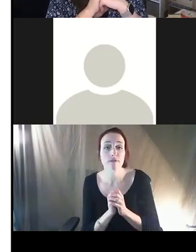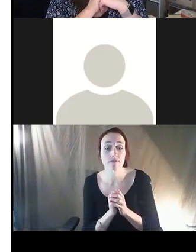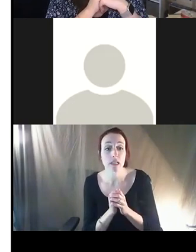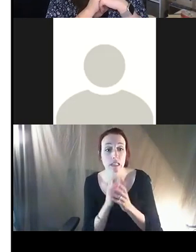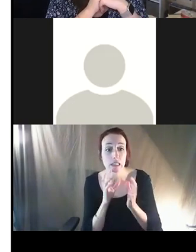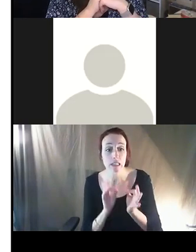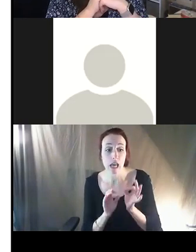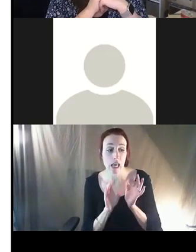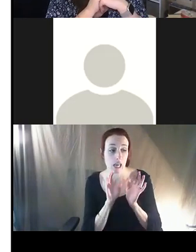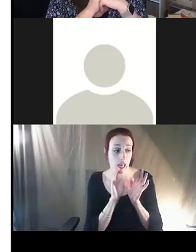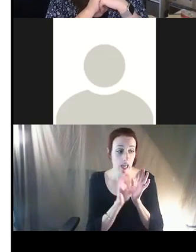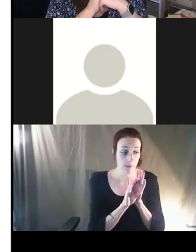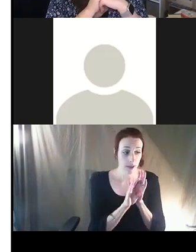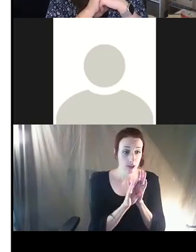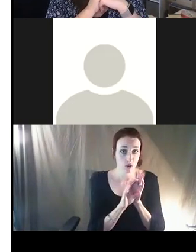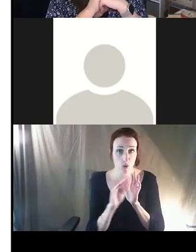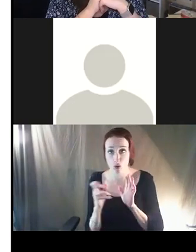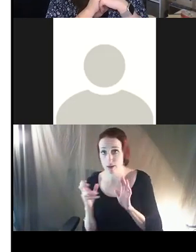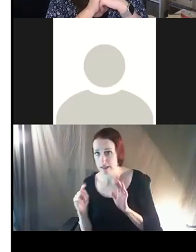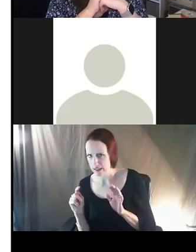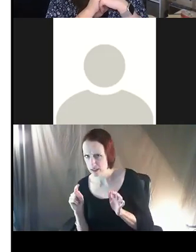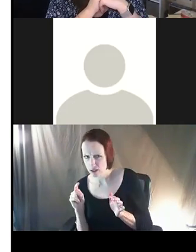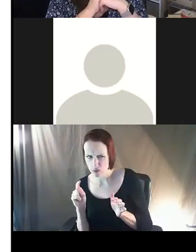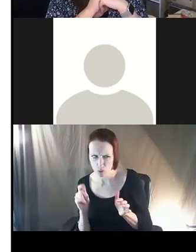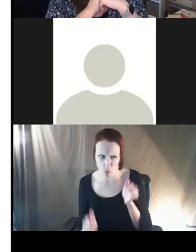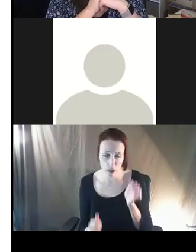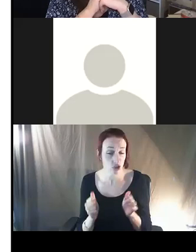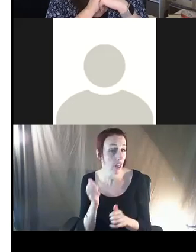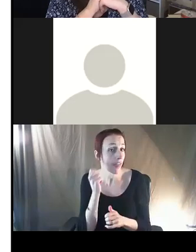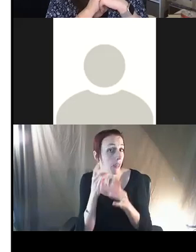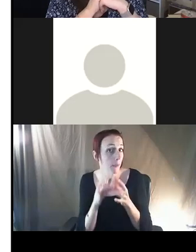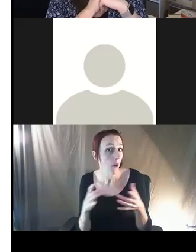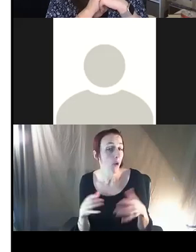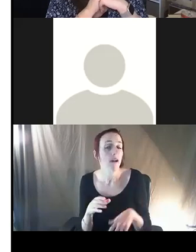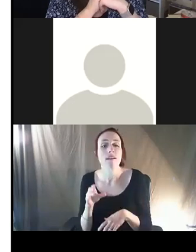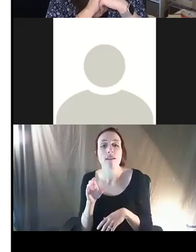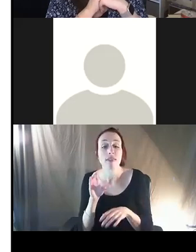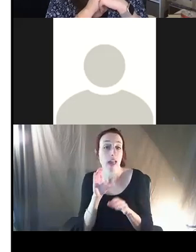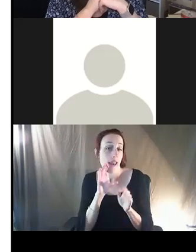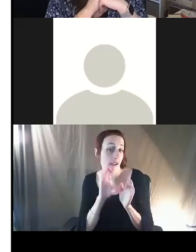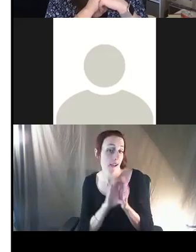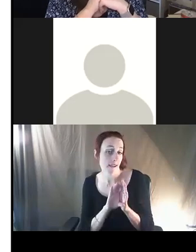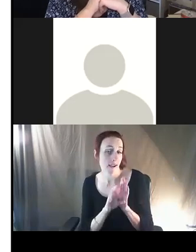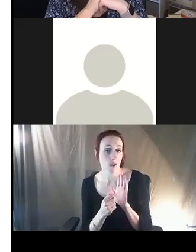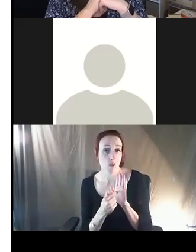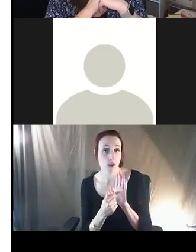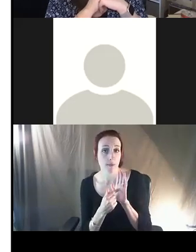to think about as you are designing is that icon or image you are selecting may not be an icon your